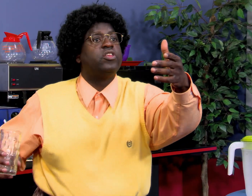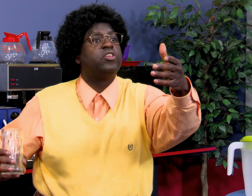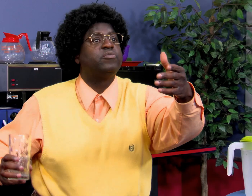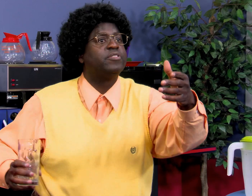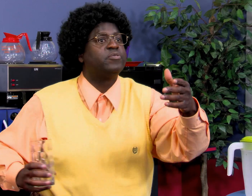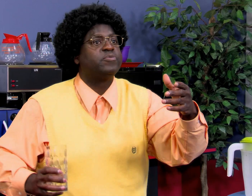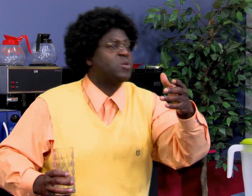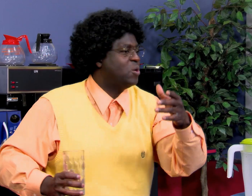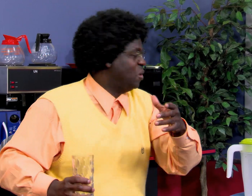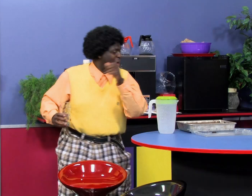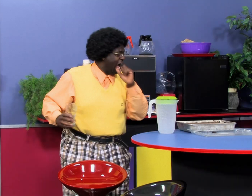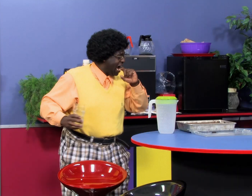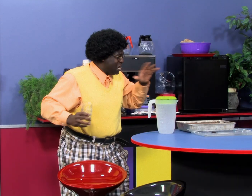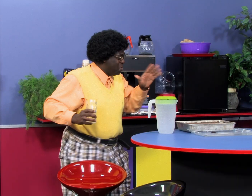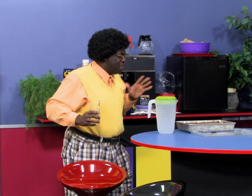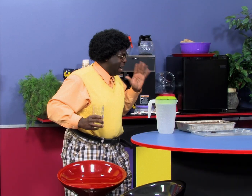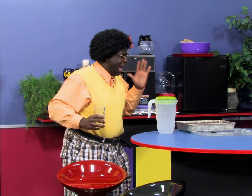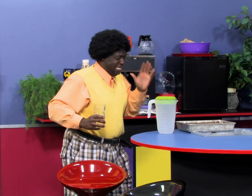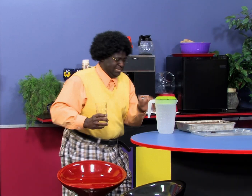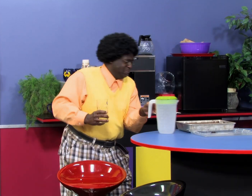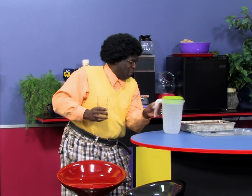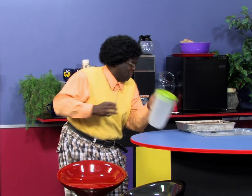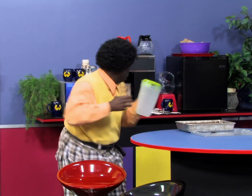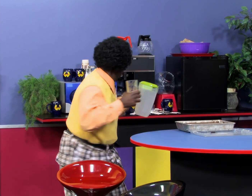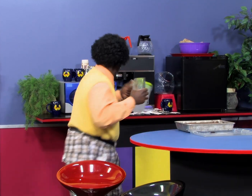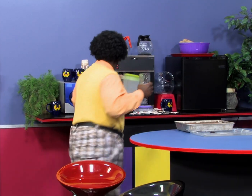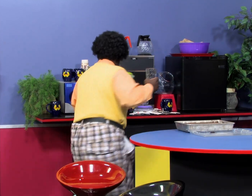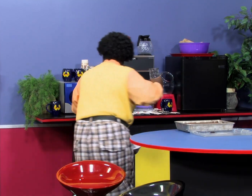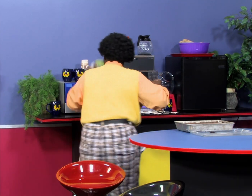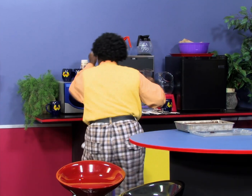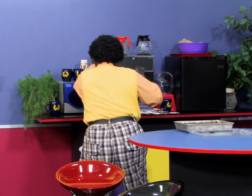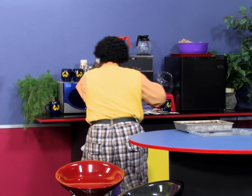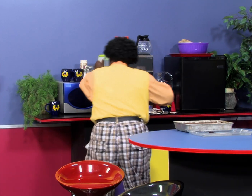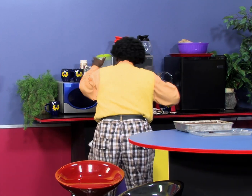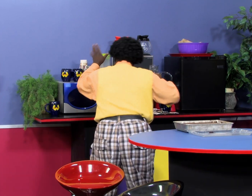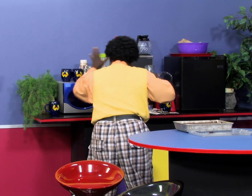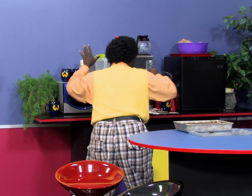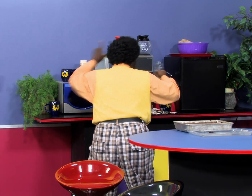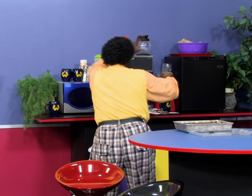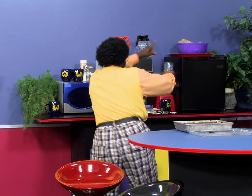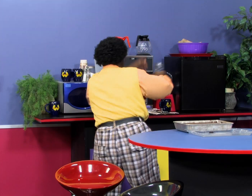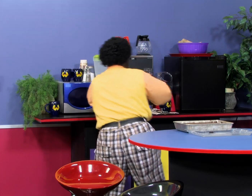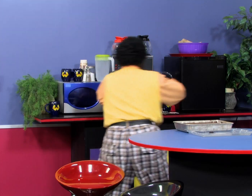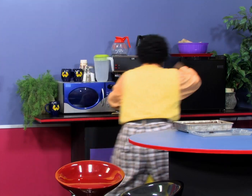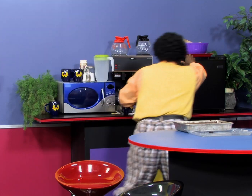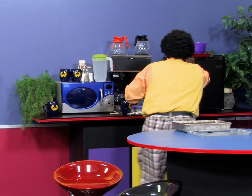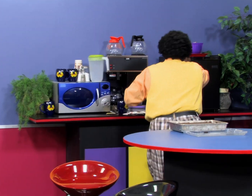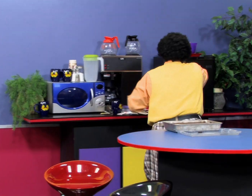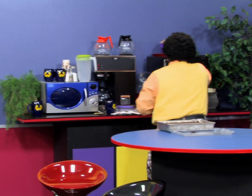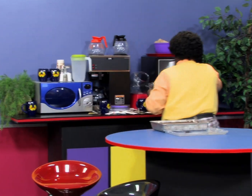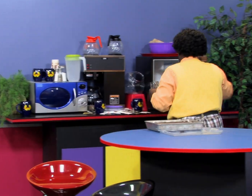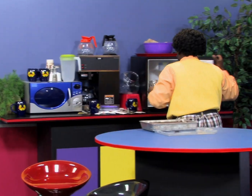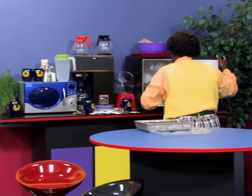UH, GONNA GET SOME WATER, YUMMY PITCHER OF WATER.